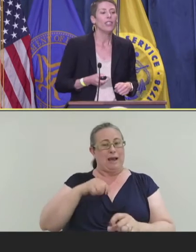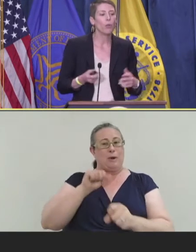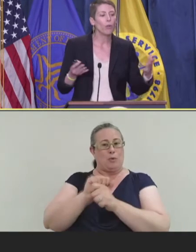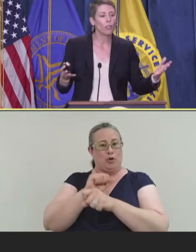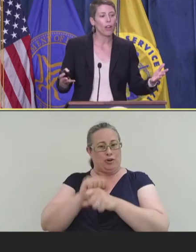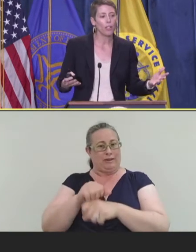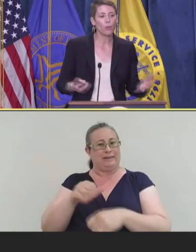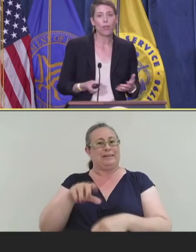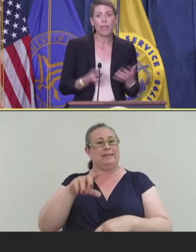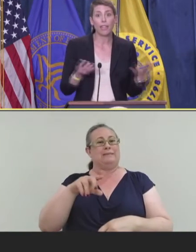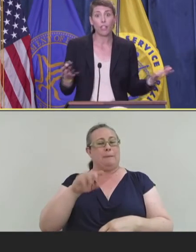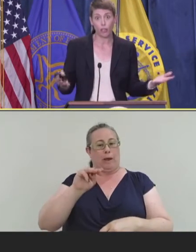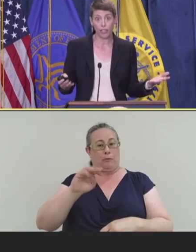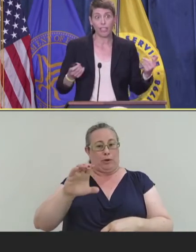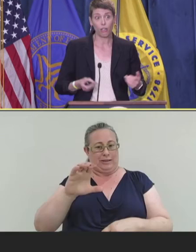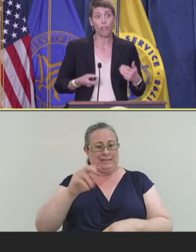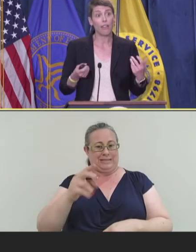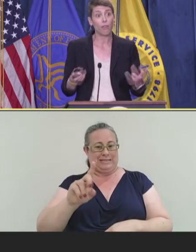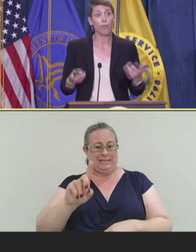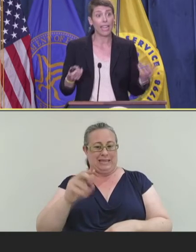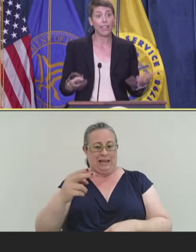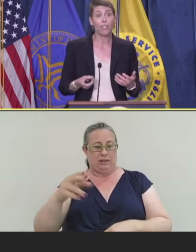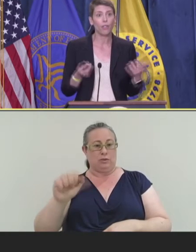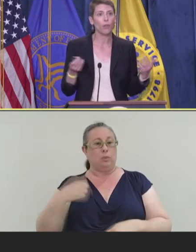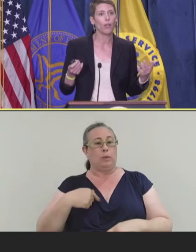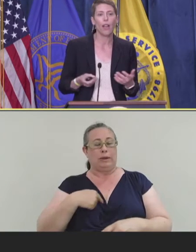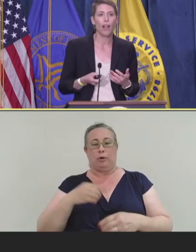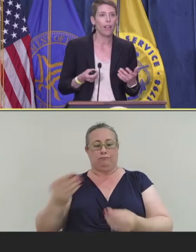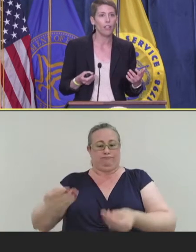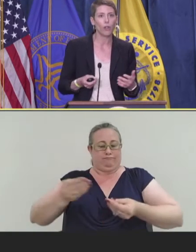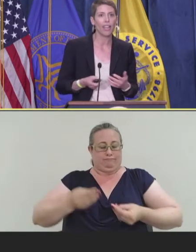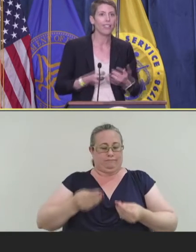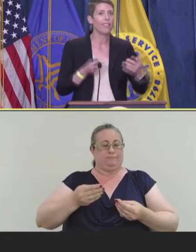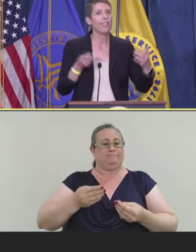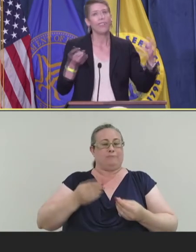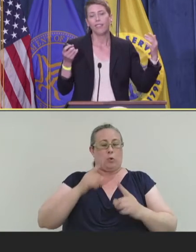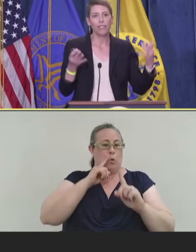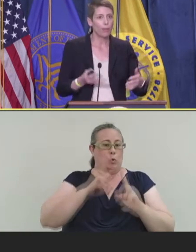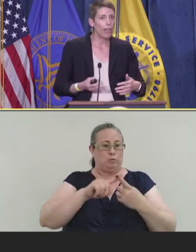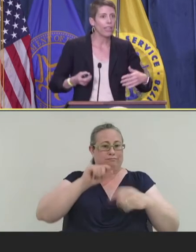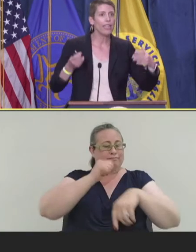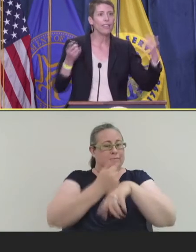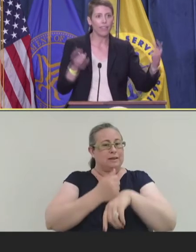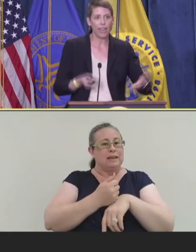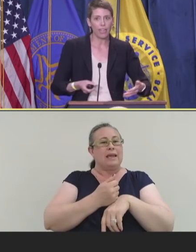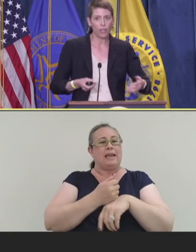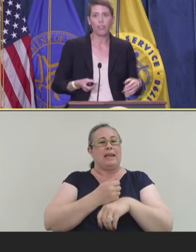So, we were charged with making a jurisdictional level plan to address disparities and high HIV